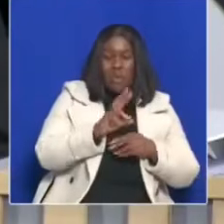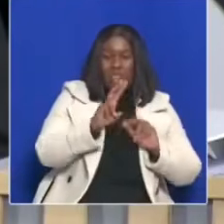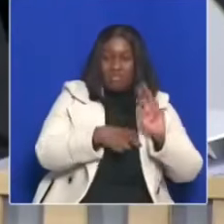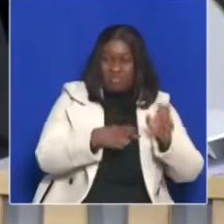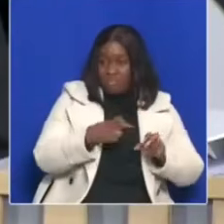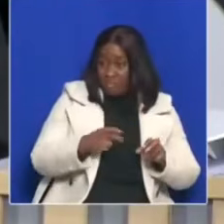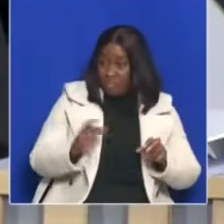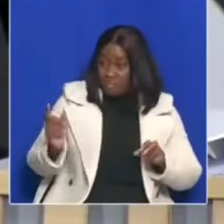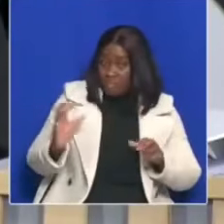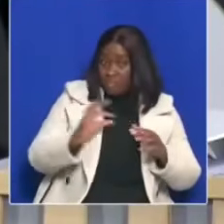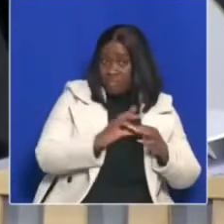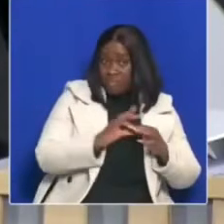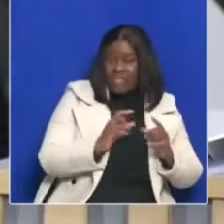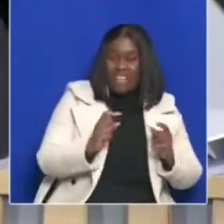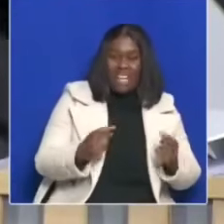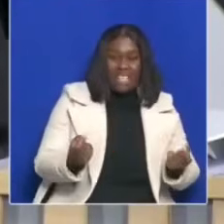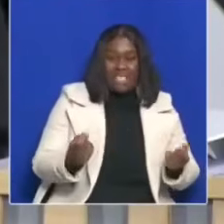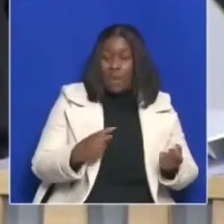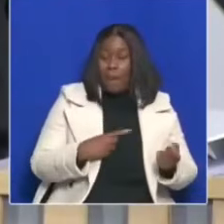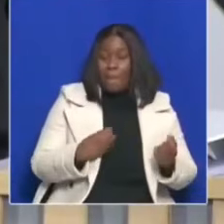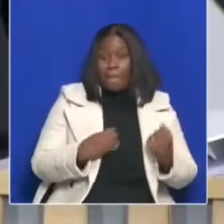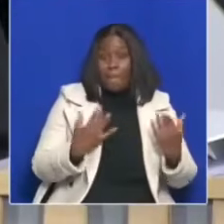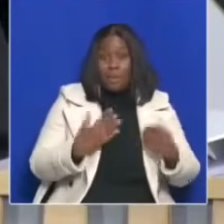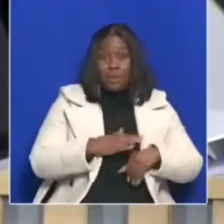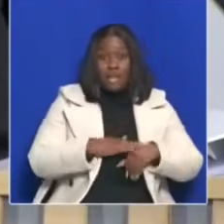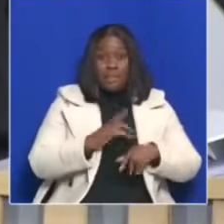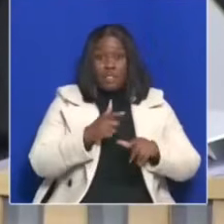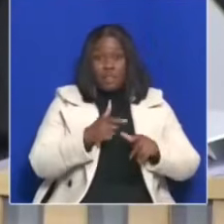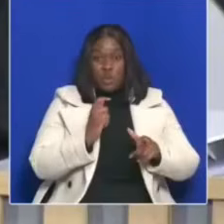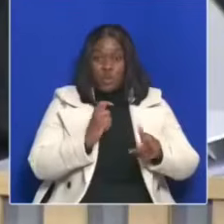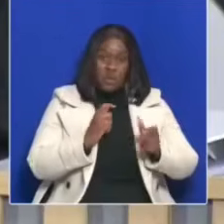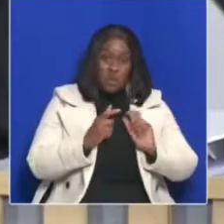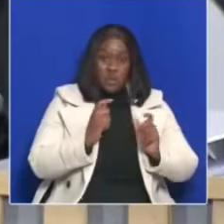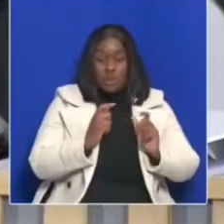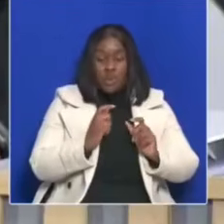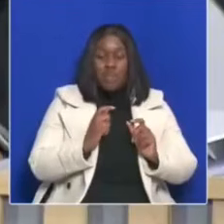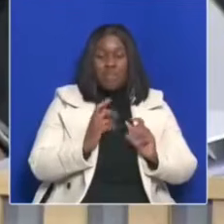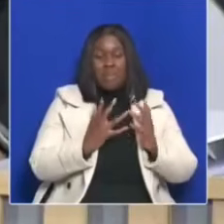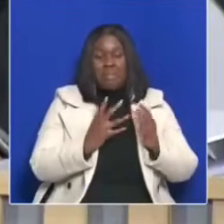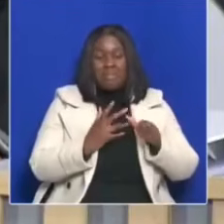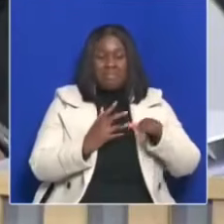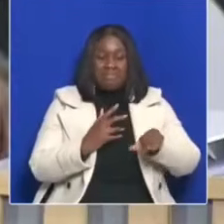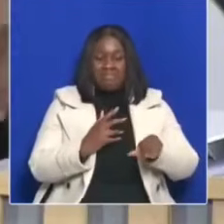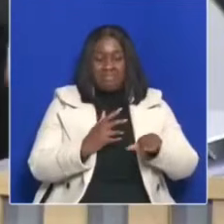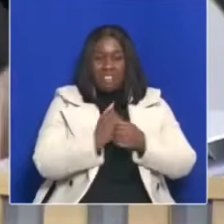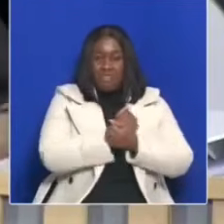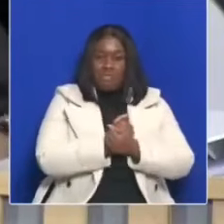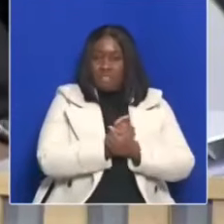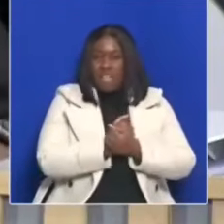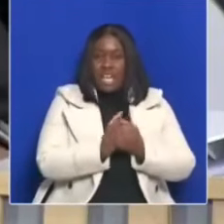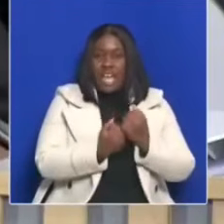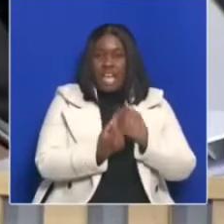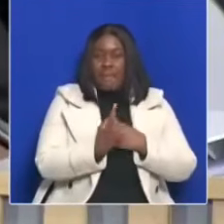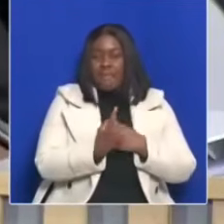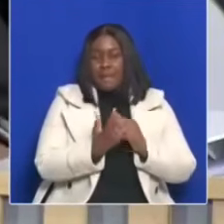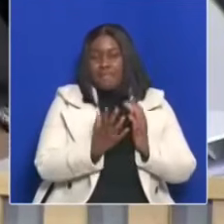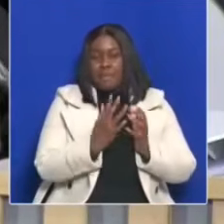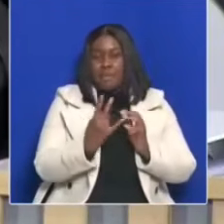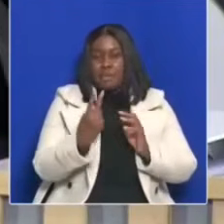in majority of the shootings you'll have a cash in transit that occurs maybe 2 days ago and then